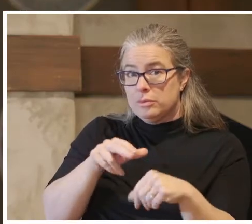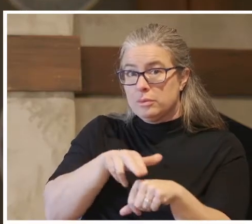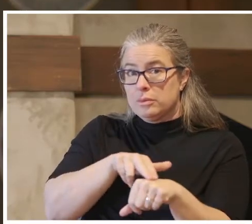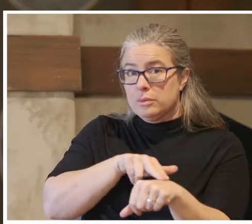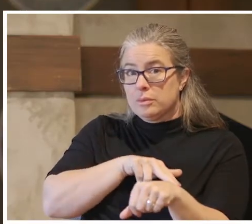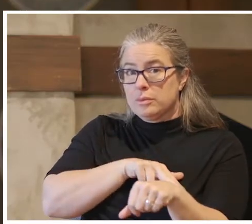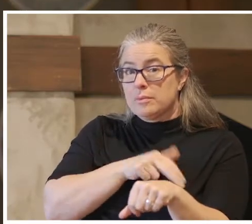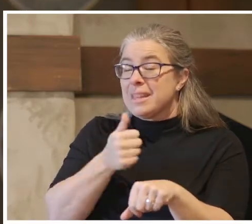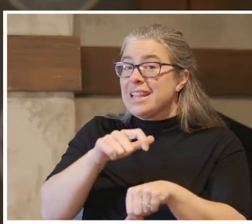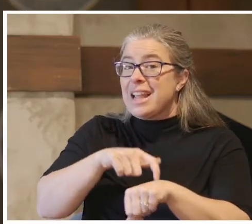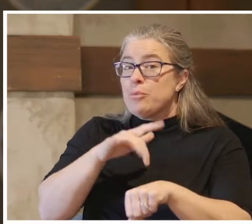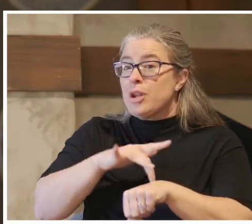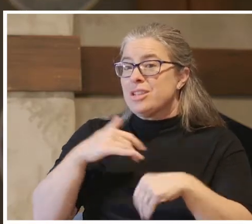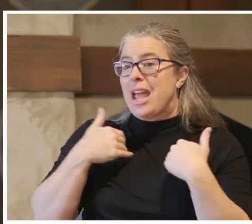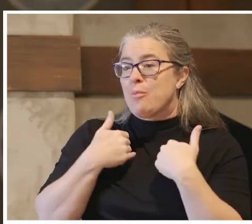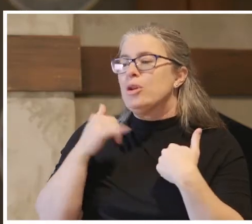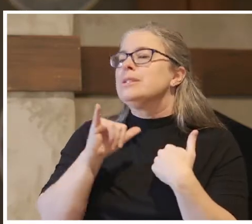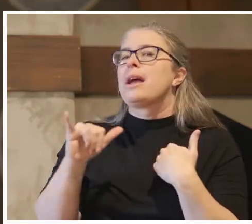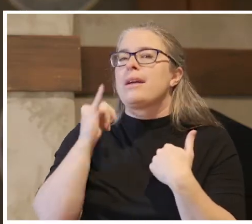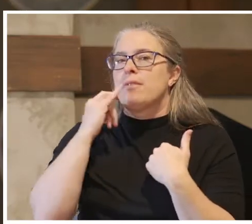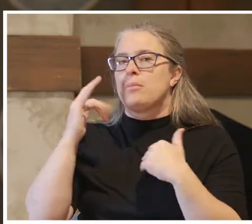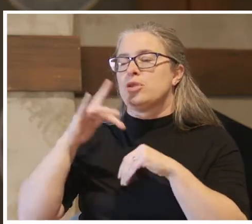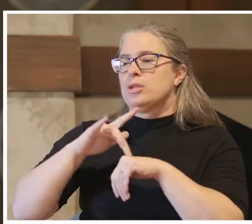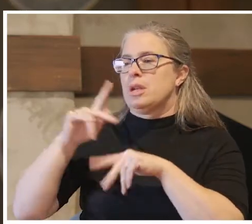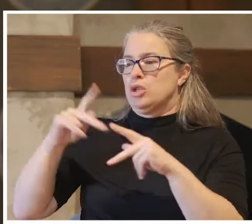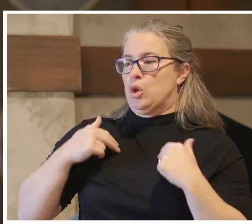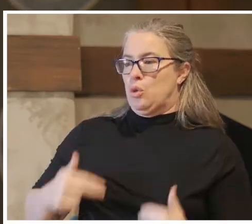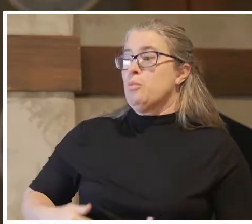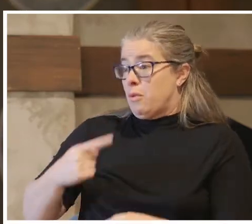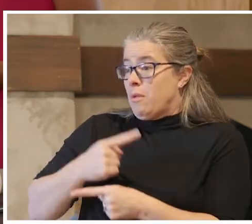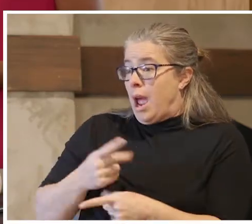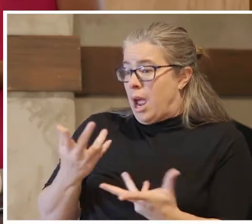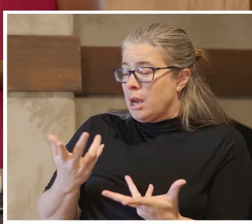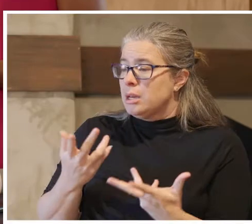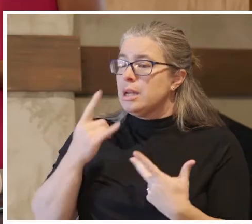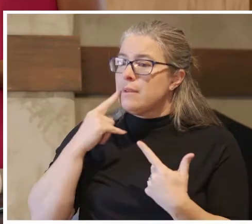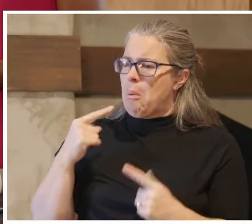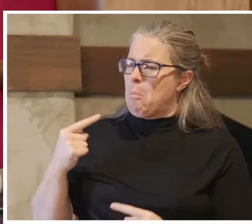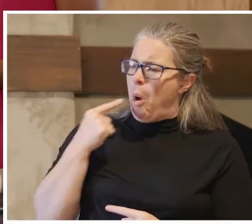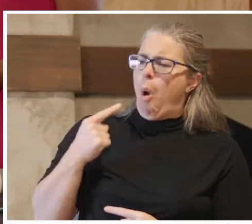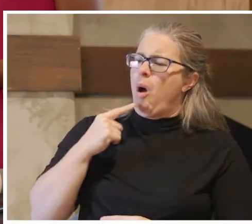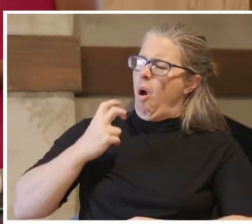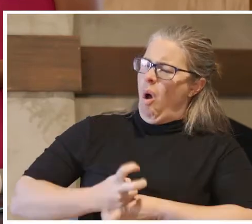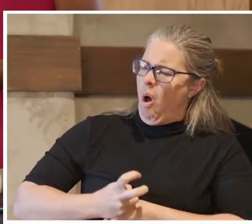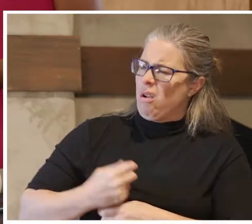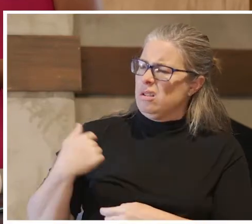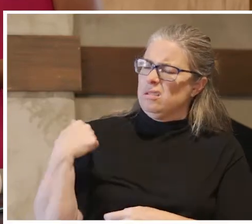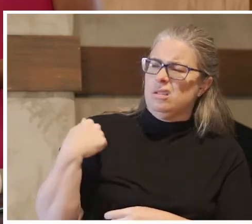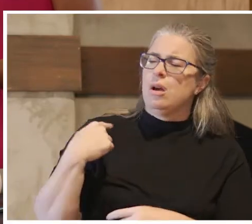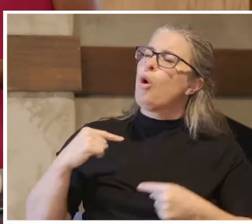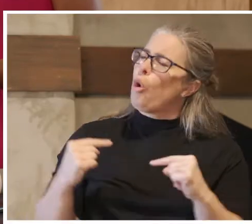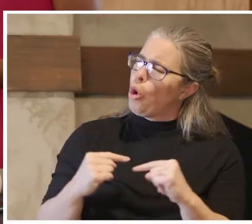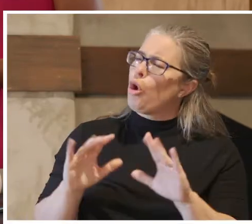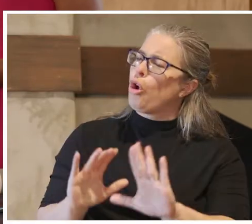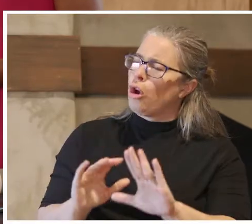'Cause anytime we touch an animal it's just like when somebody touches a human, right? If somebody pokes you really hard in the shoulder, that hurts.